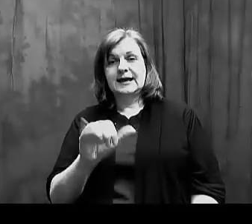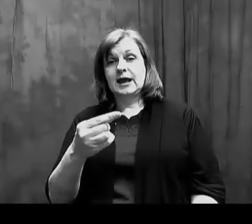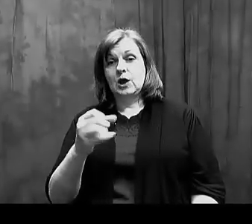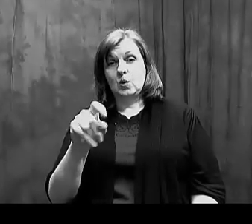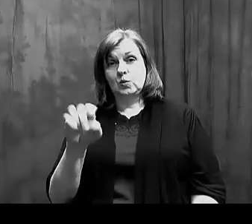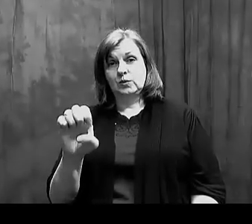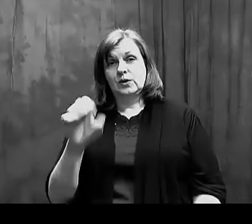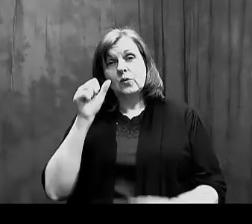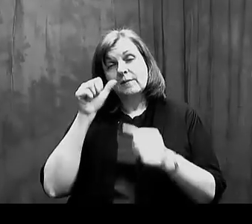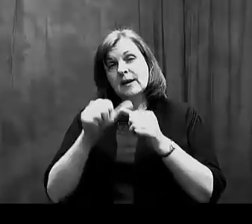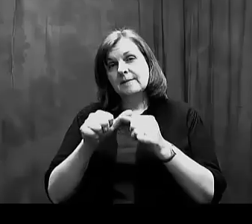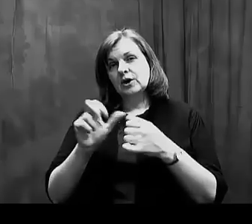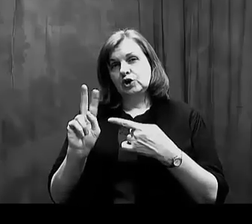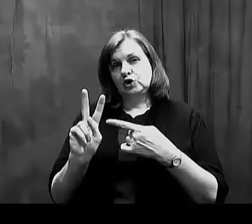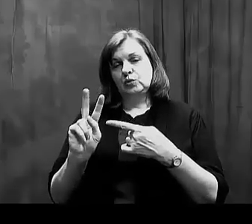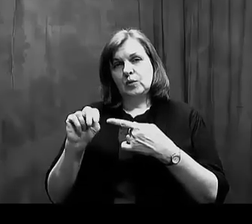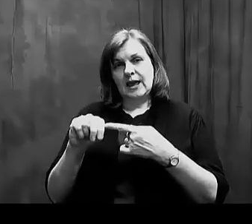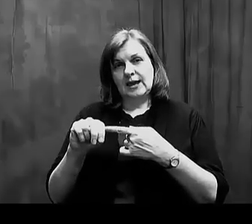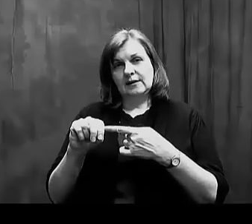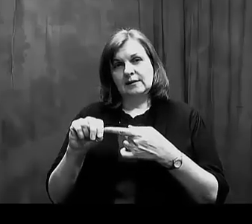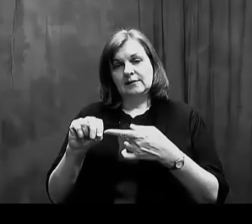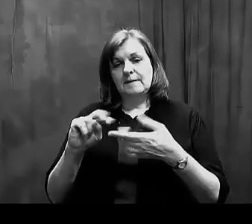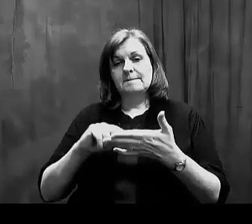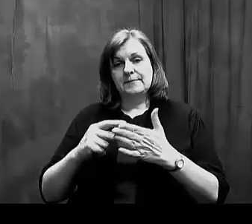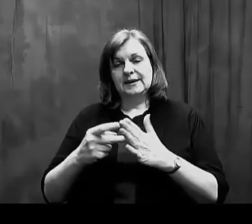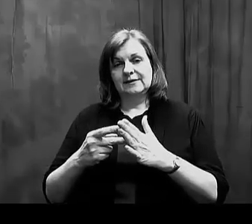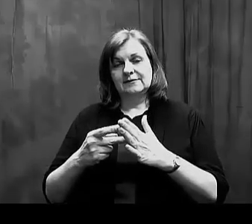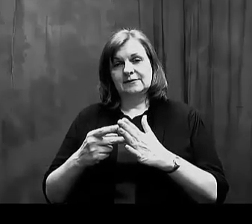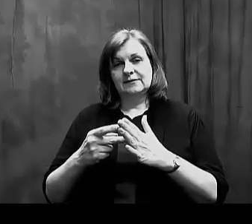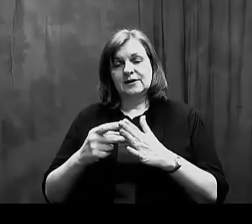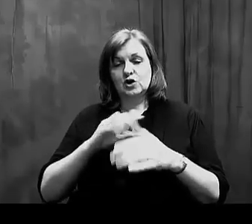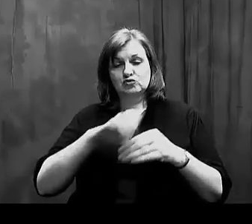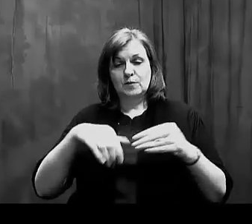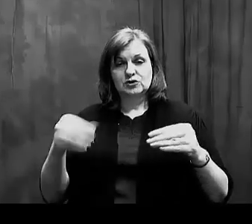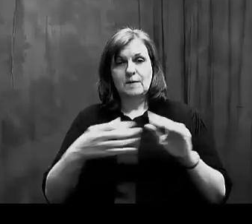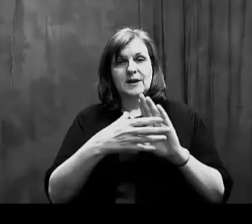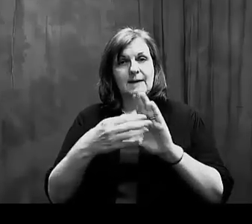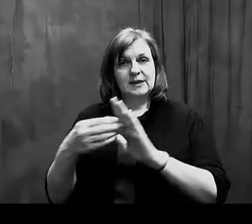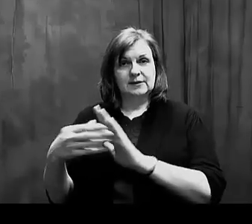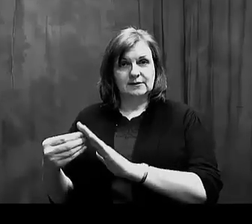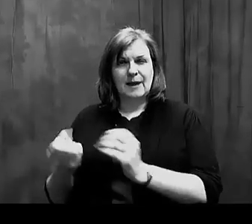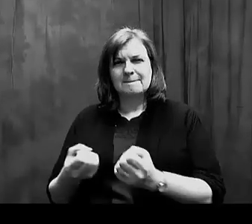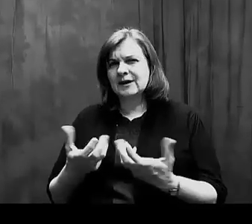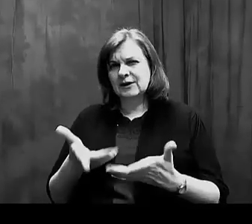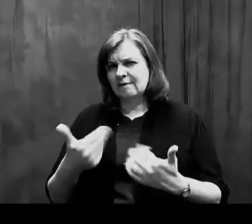so in the process of producing a gamete